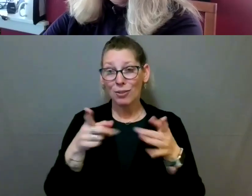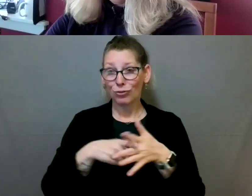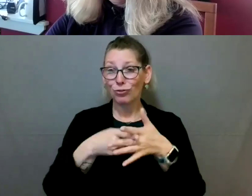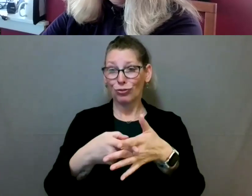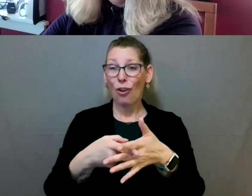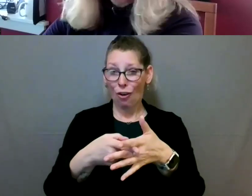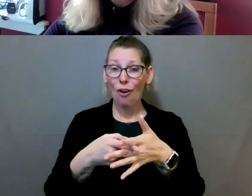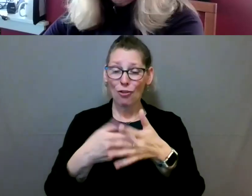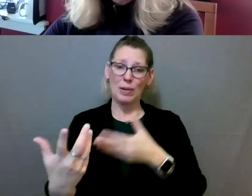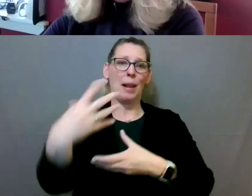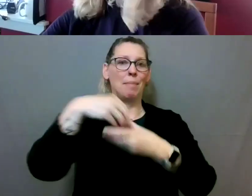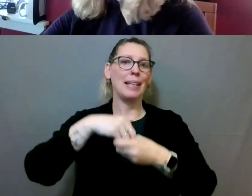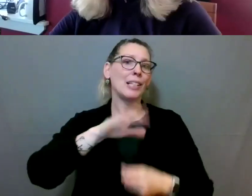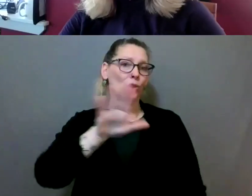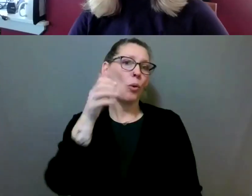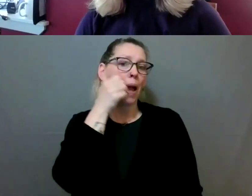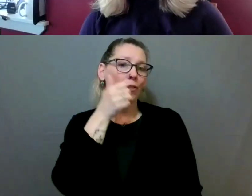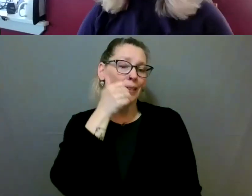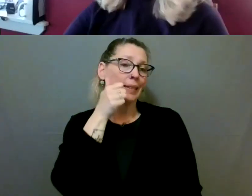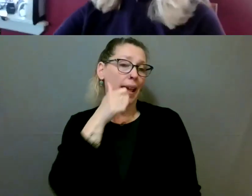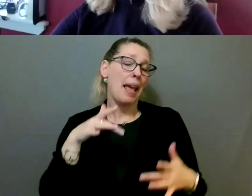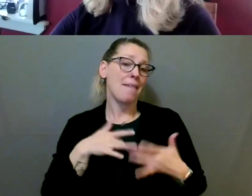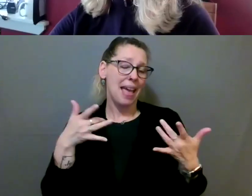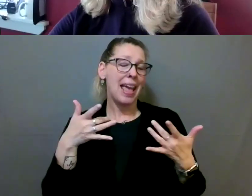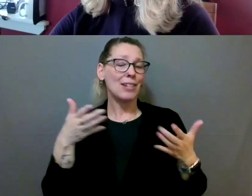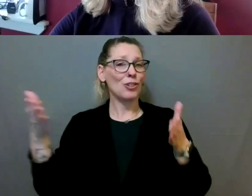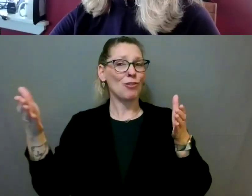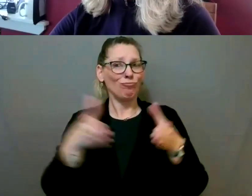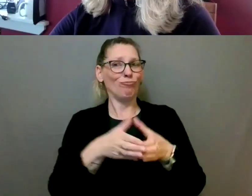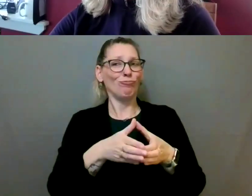into like the everyday events where we're bringing students together um I want to